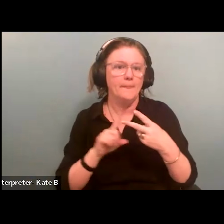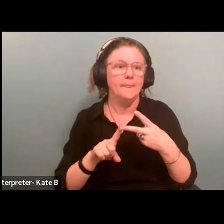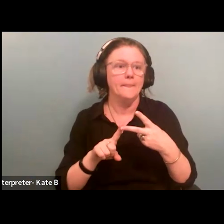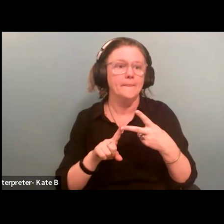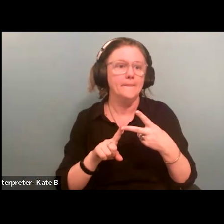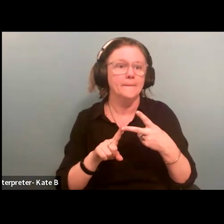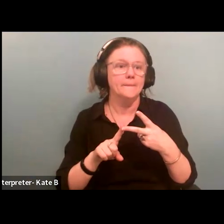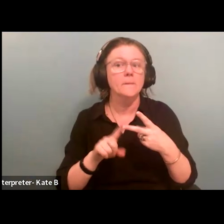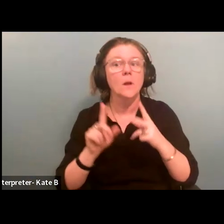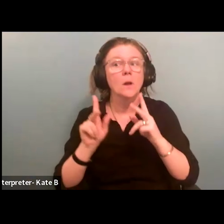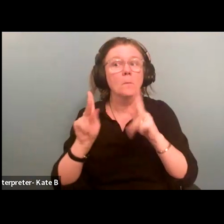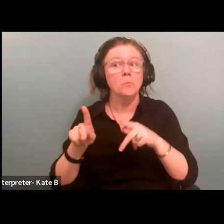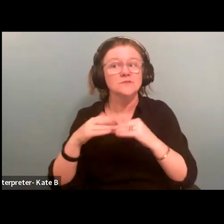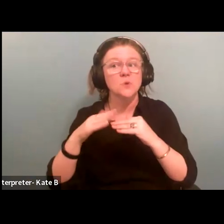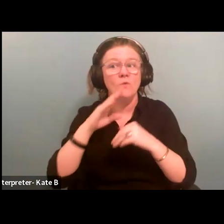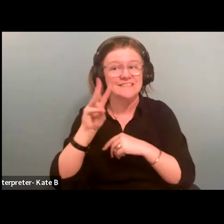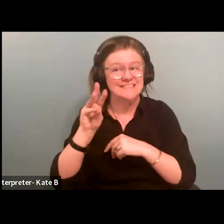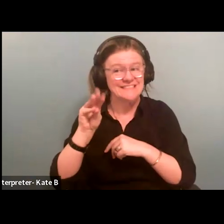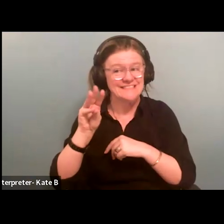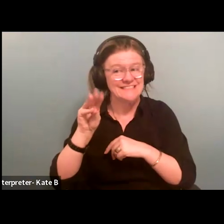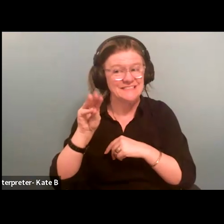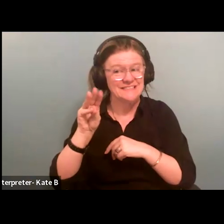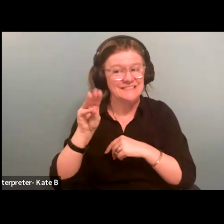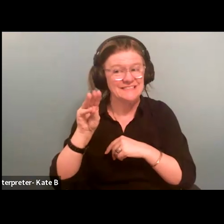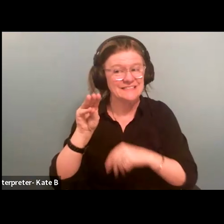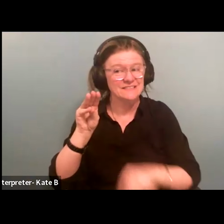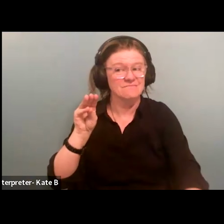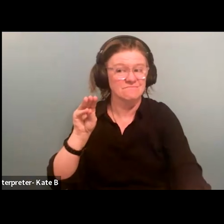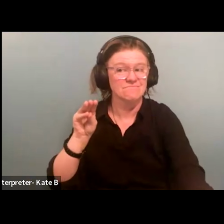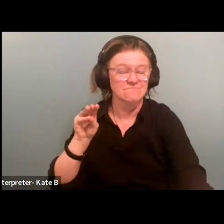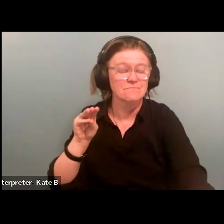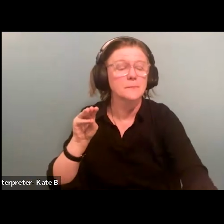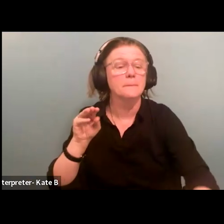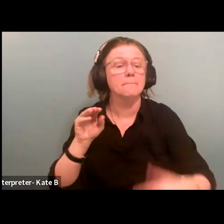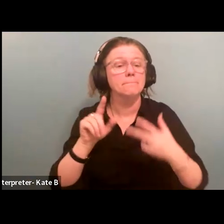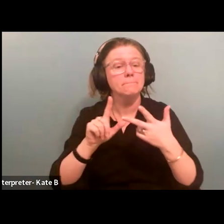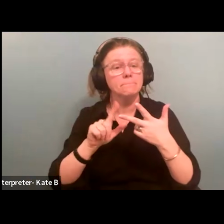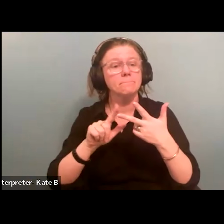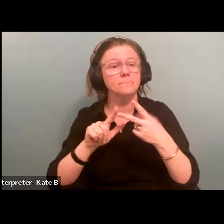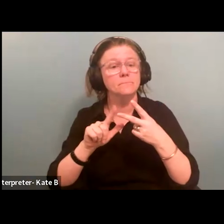Older adult must be 60 years of age or better, as I said. And the older adult needs--